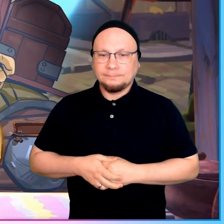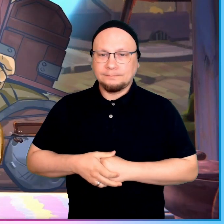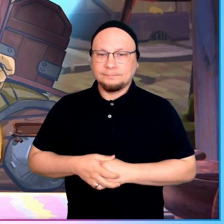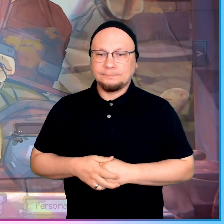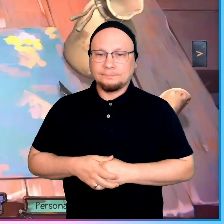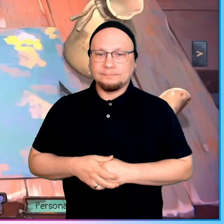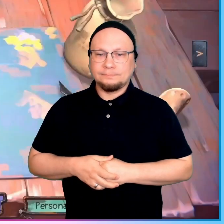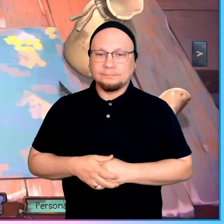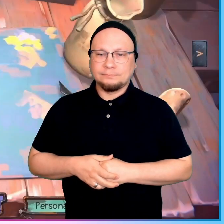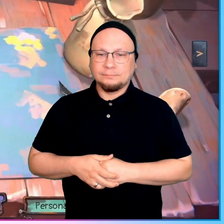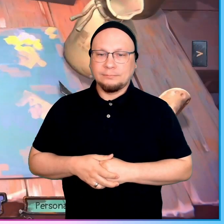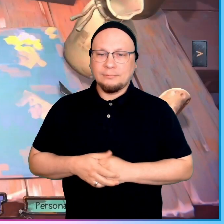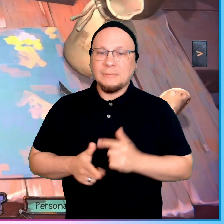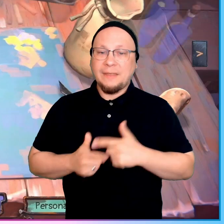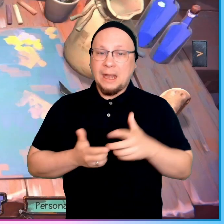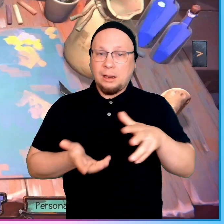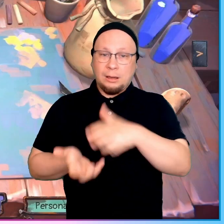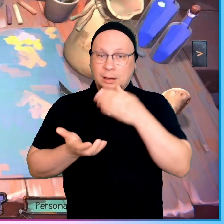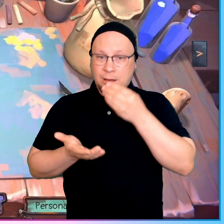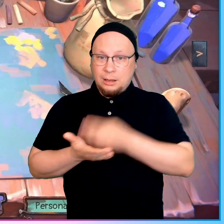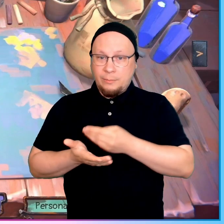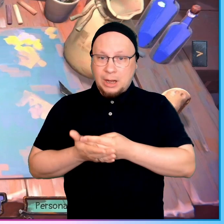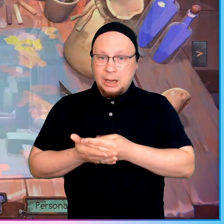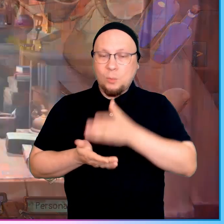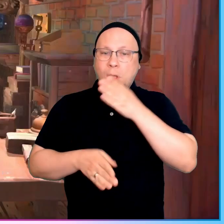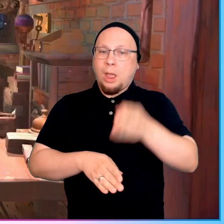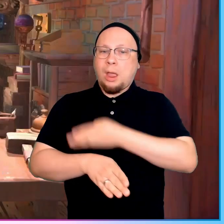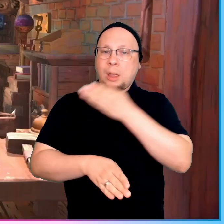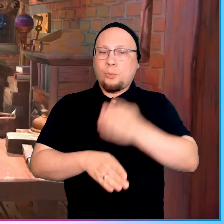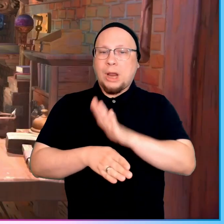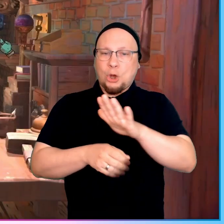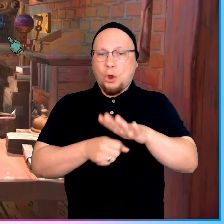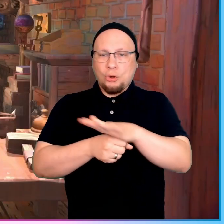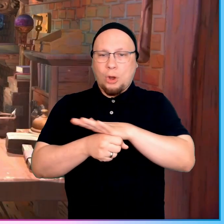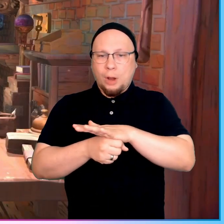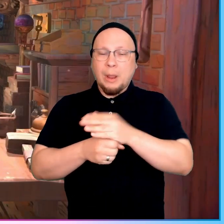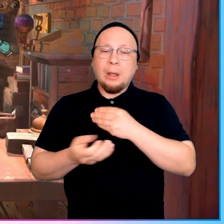You can then spend your savings to upgrade your shop, buy new and better tools to unlock more